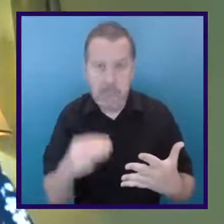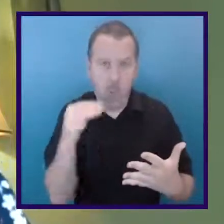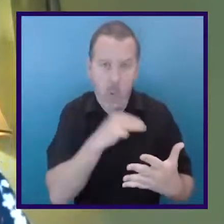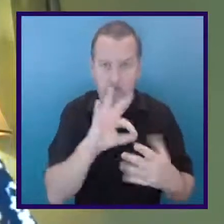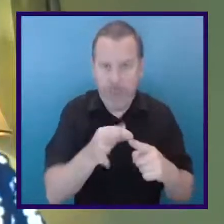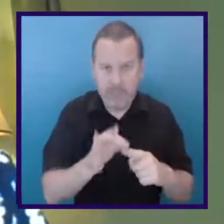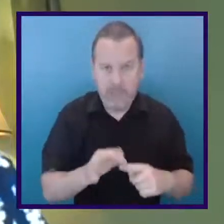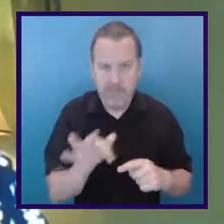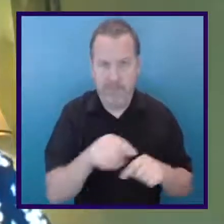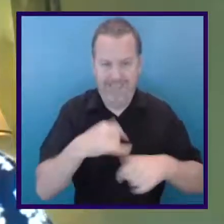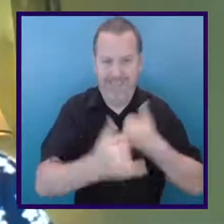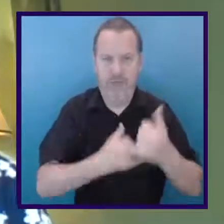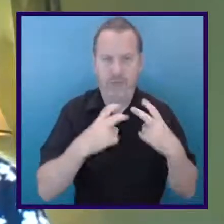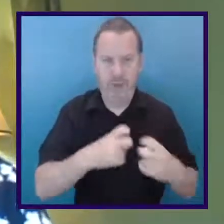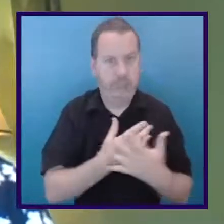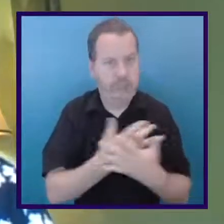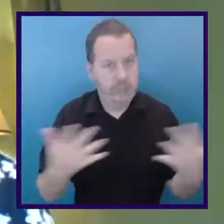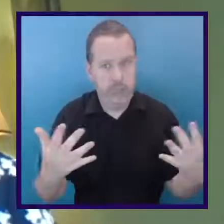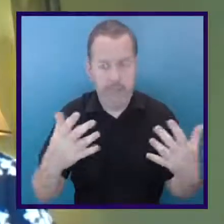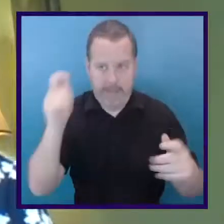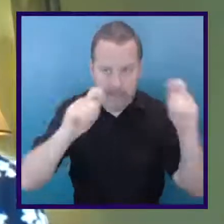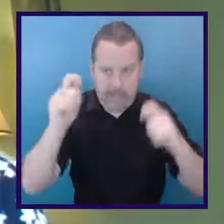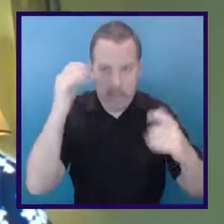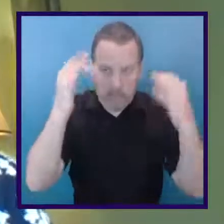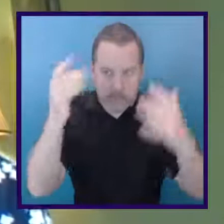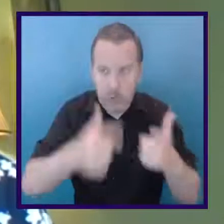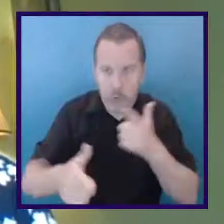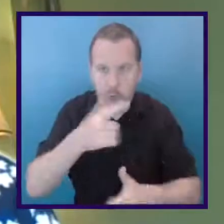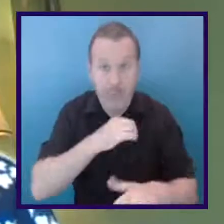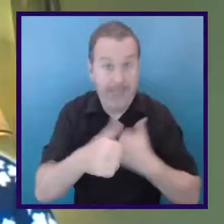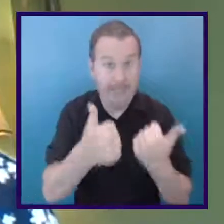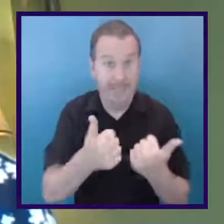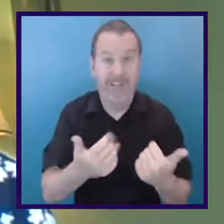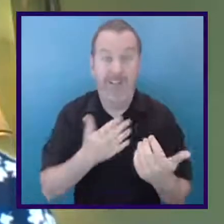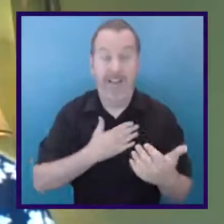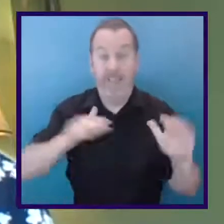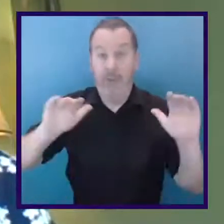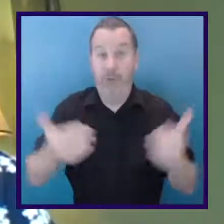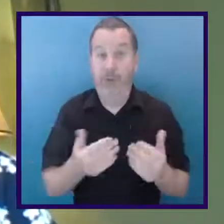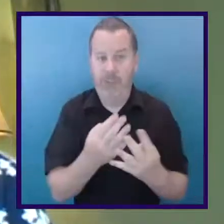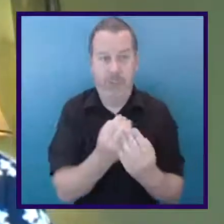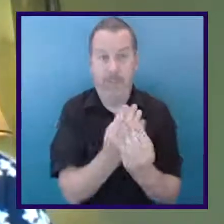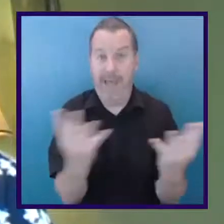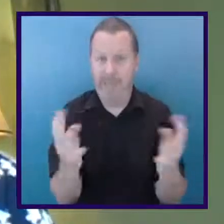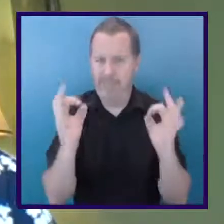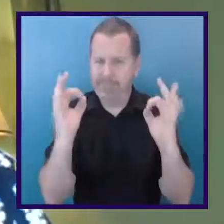I'd like to introduce our fantastic panel of young people and school leaders joining us today.